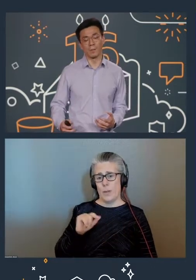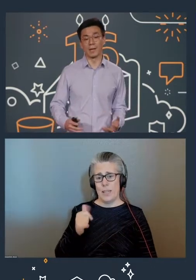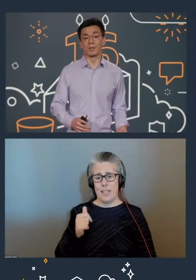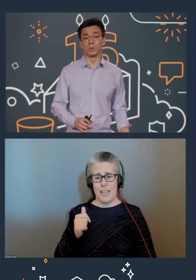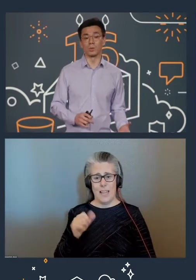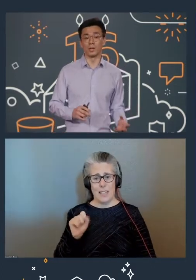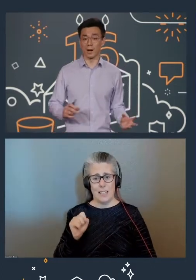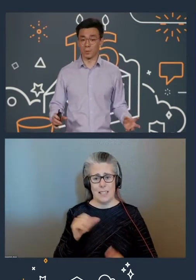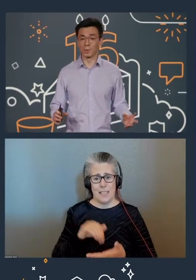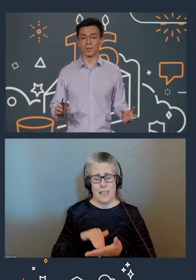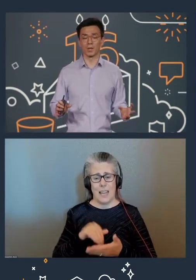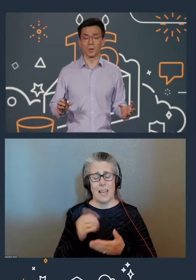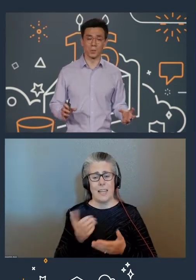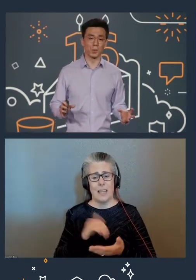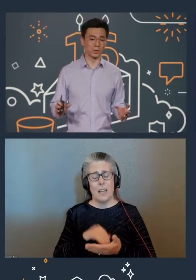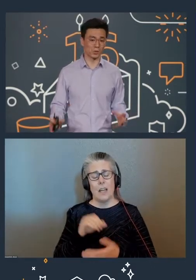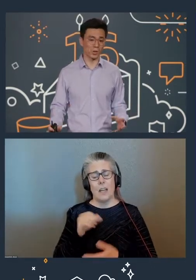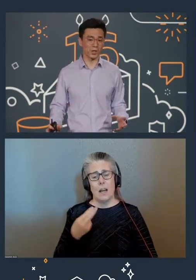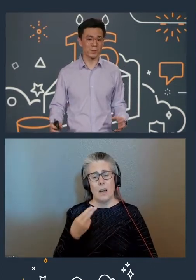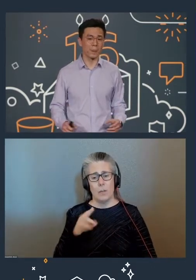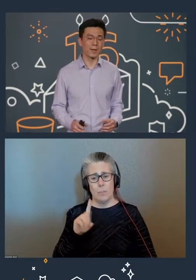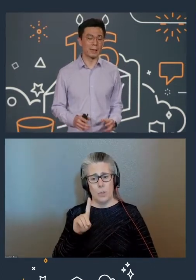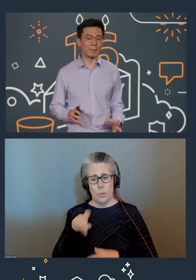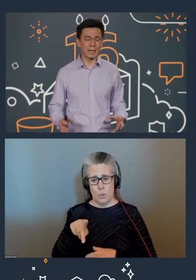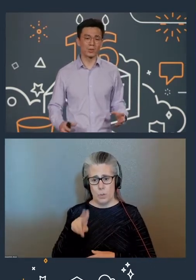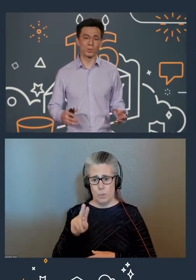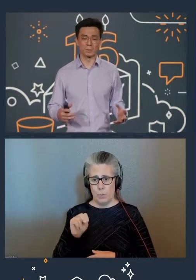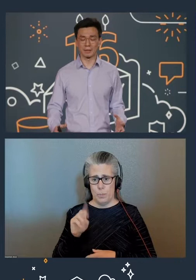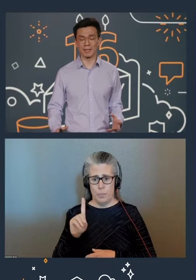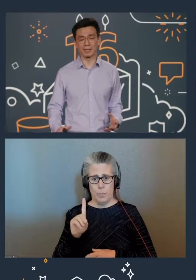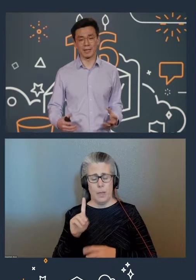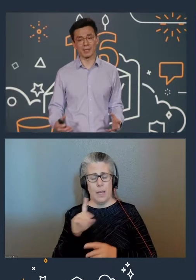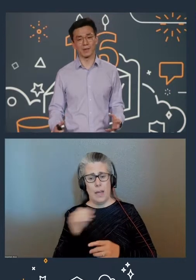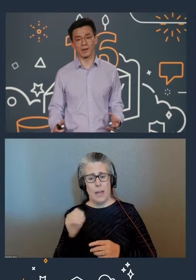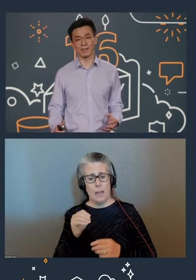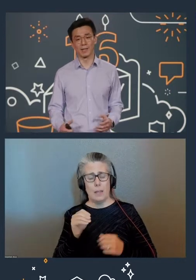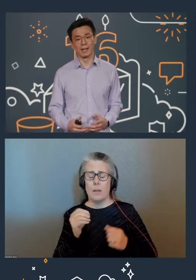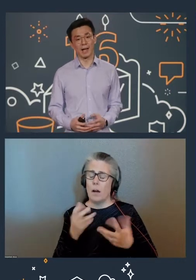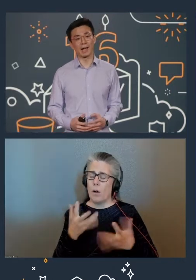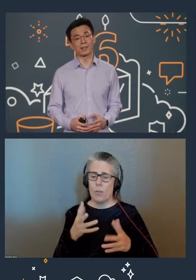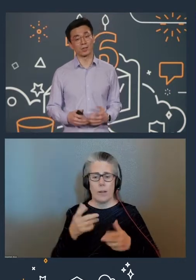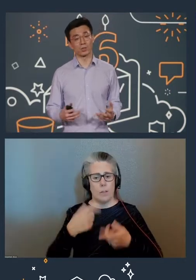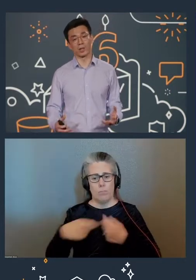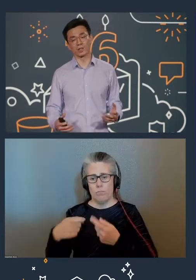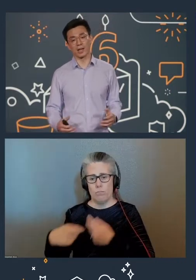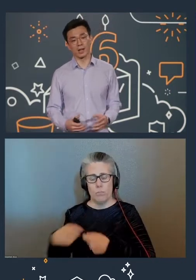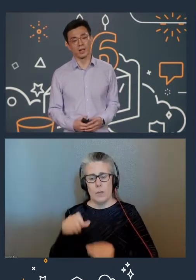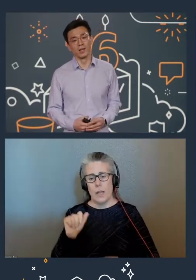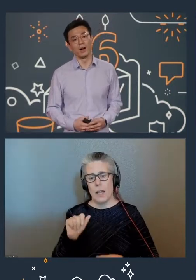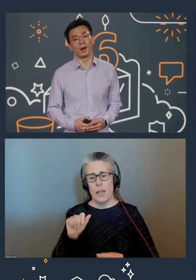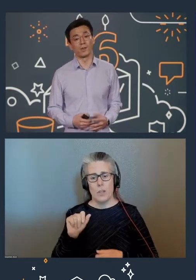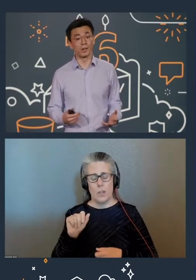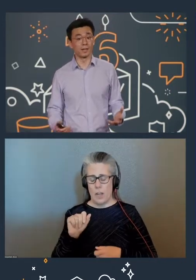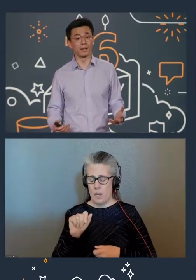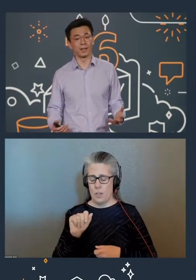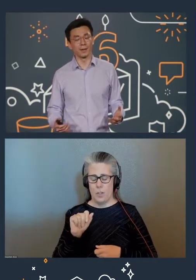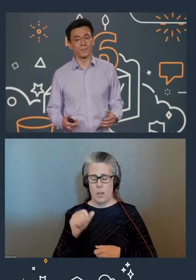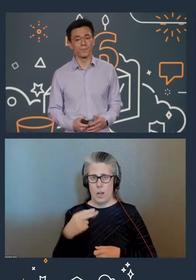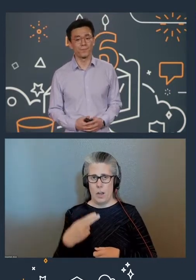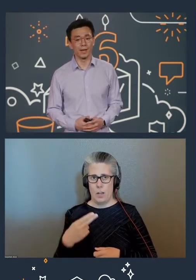begin to decouple their compute and storage and begin to replace HDFS as the storage layer for their data lake.